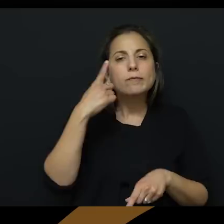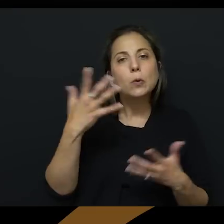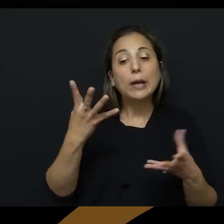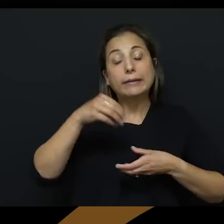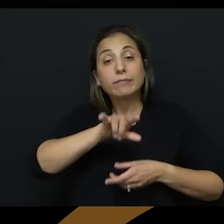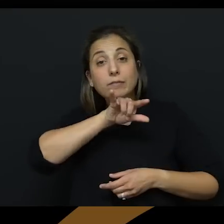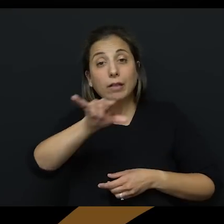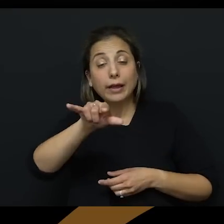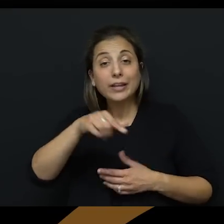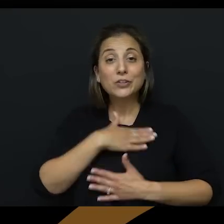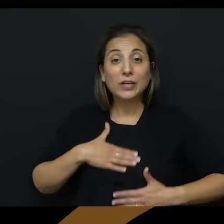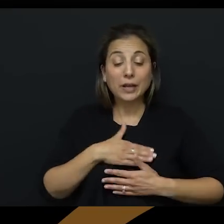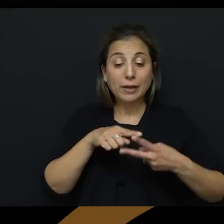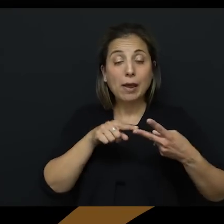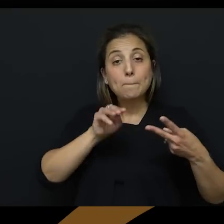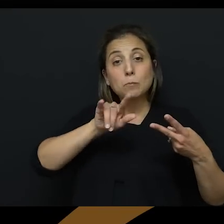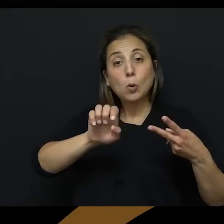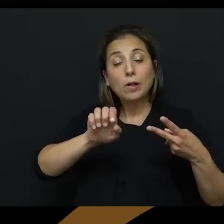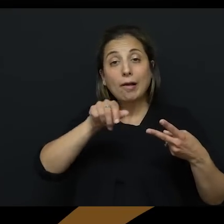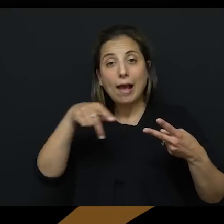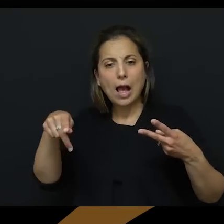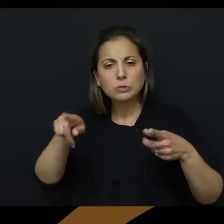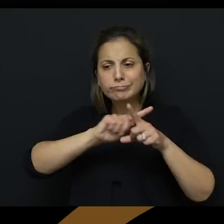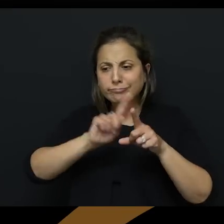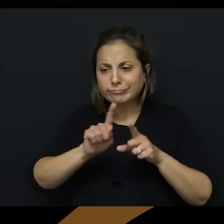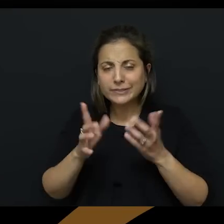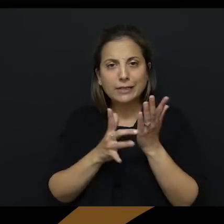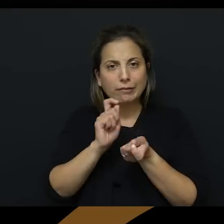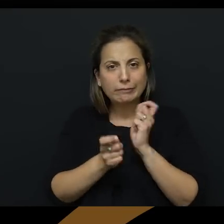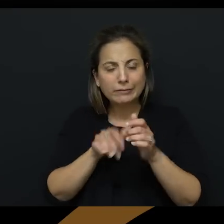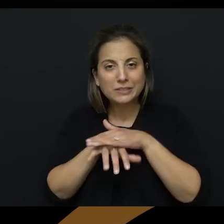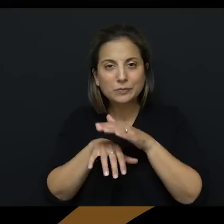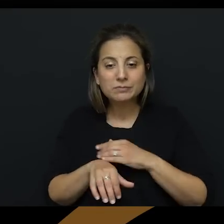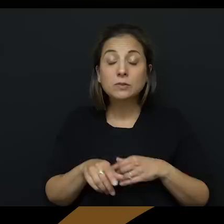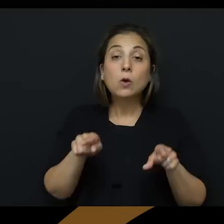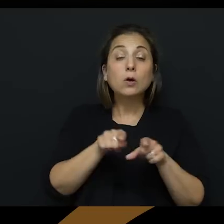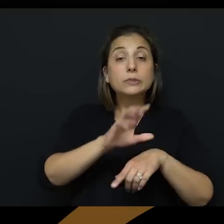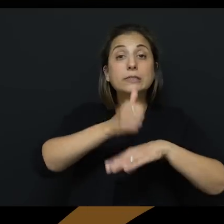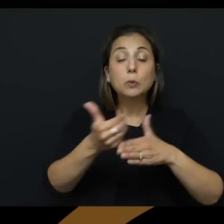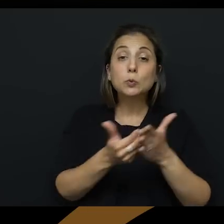Our commitment extends to our in-flight entertainment and mobile app enhancements supporting a range of assistive technologies.